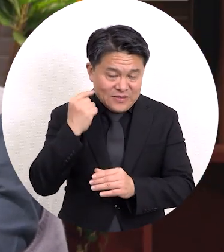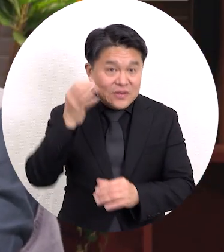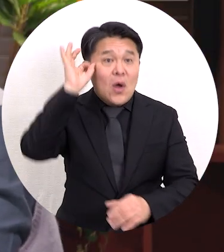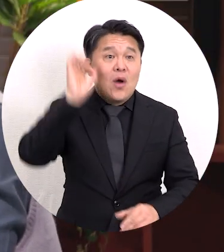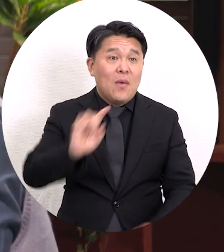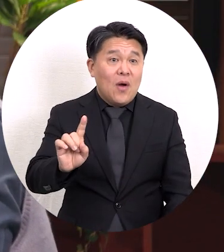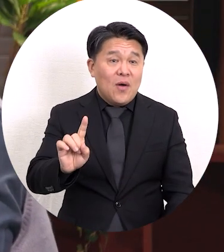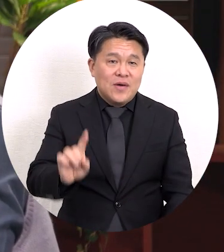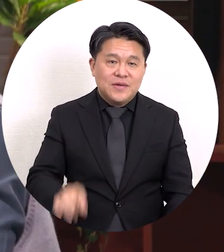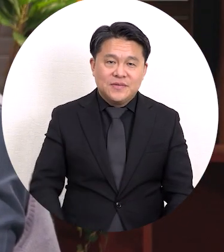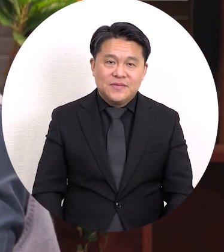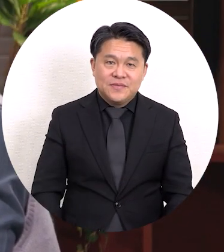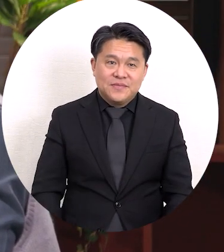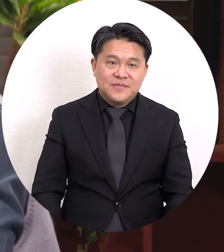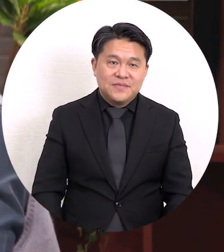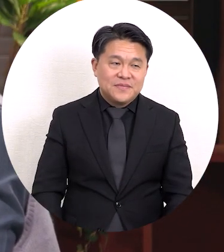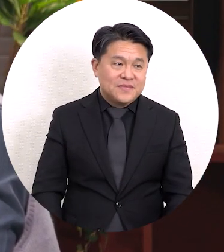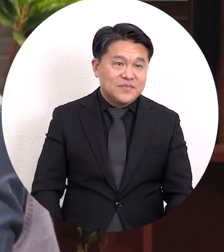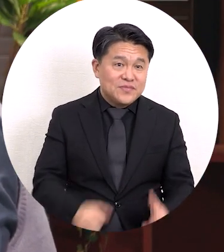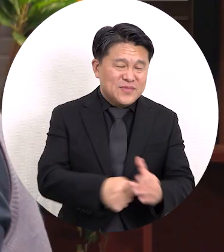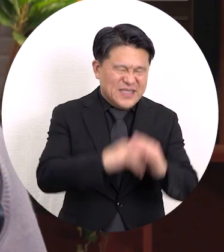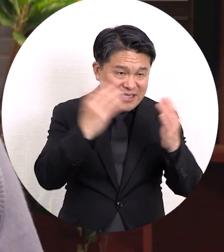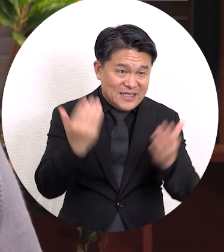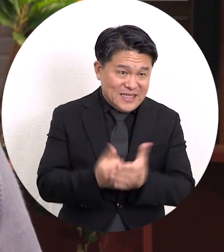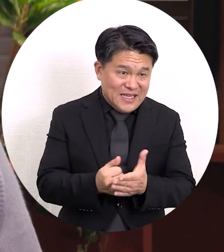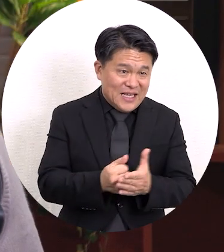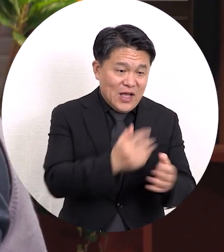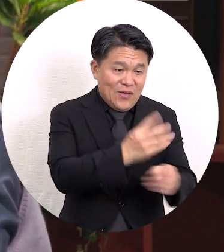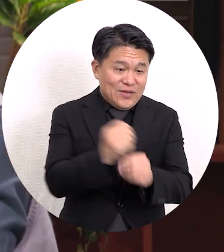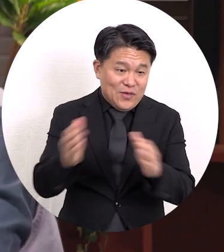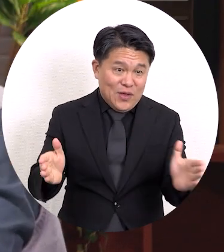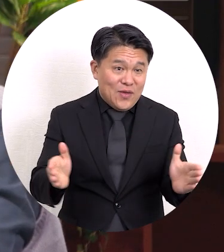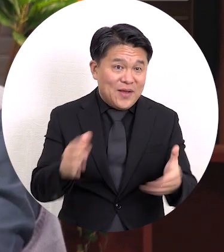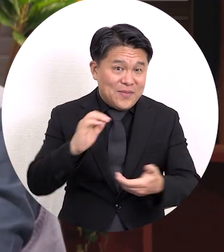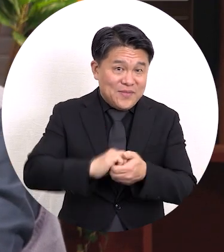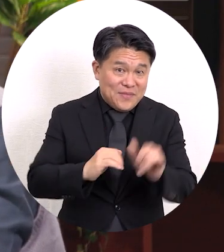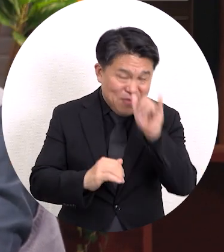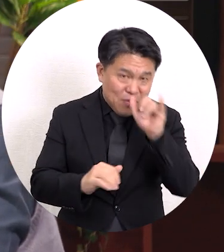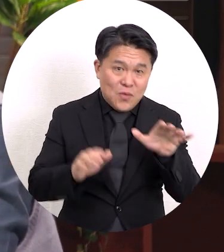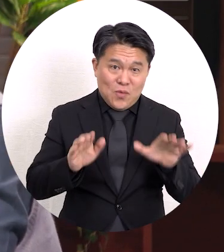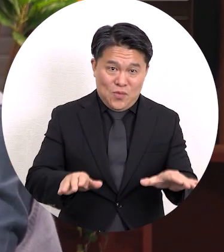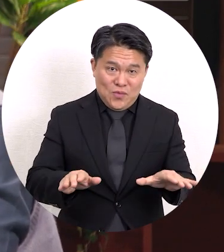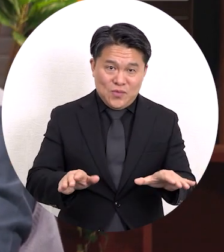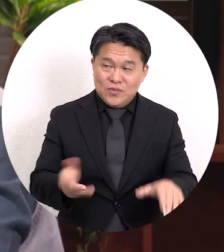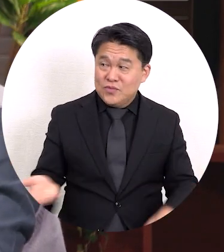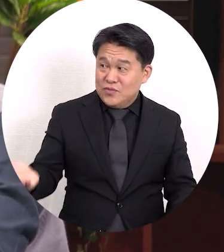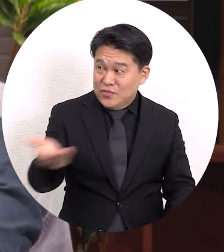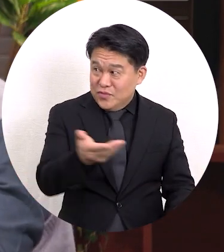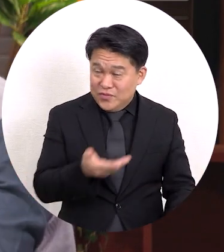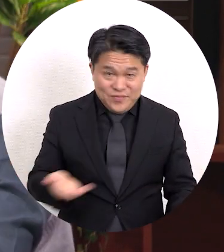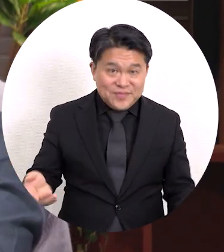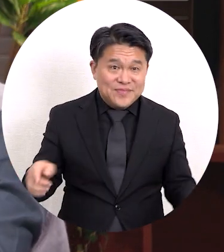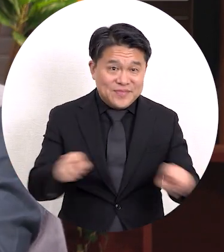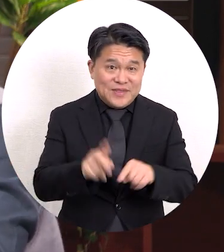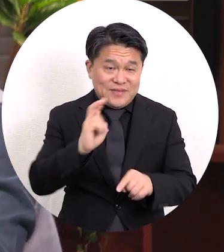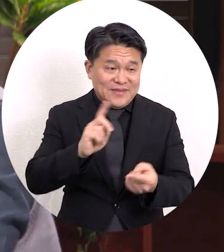that it essentially means something has an expiration date. But today, after talking about music with our teachers...